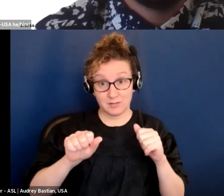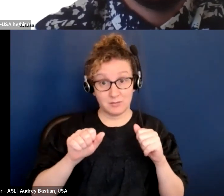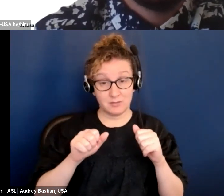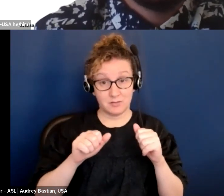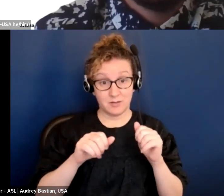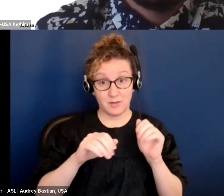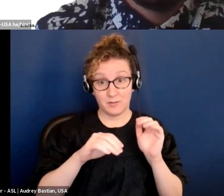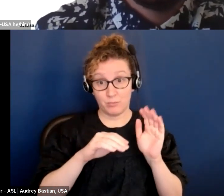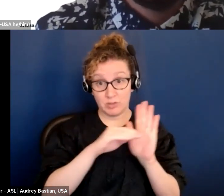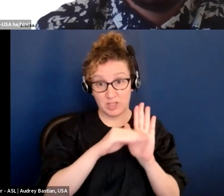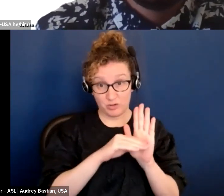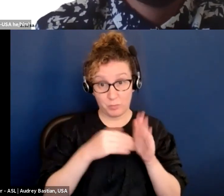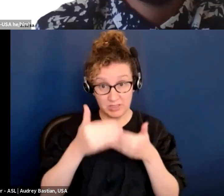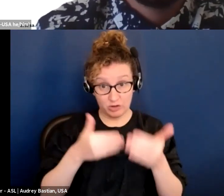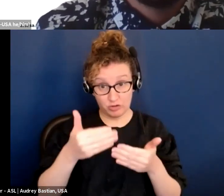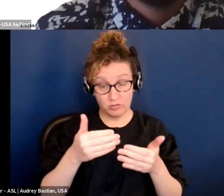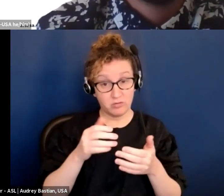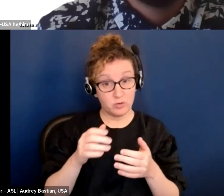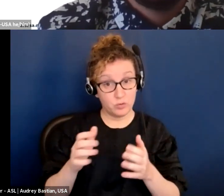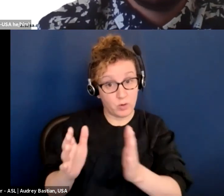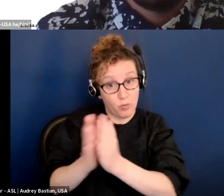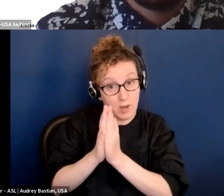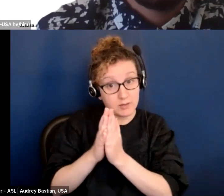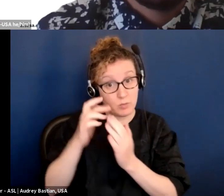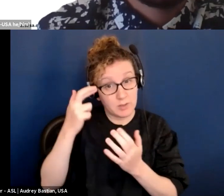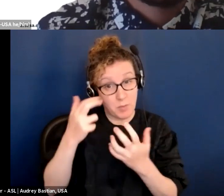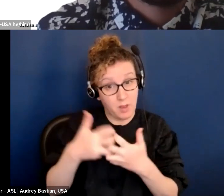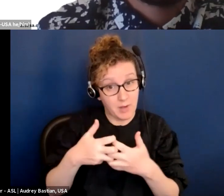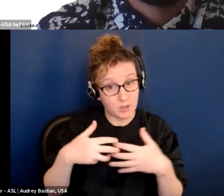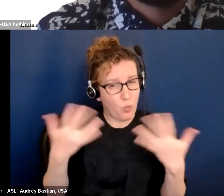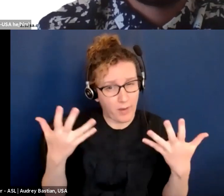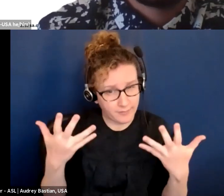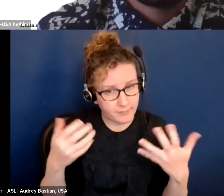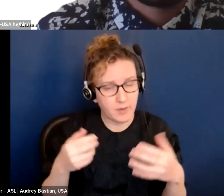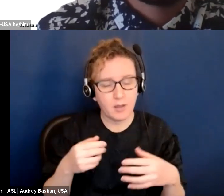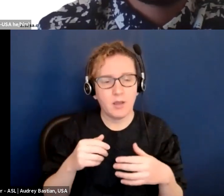requesting reasonable accommodations and is your organization have a budget for providing